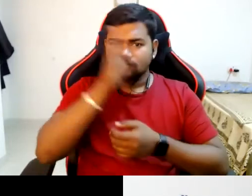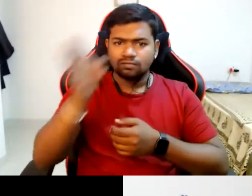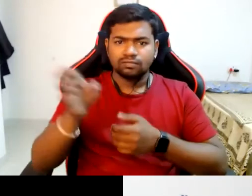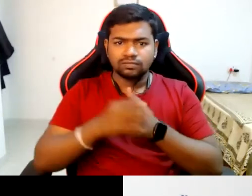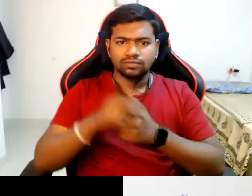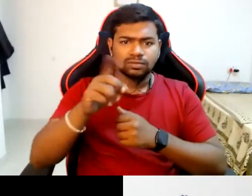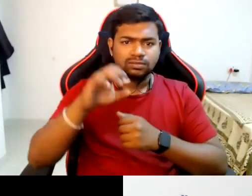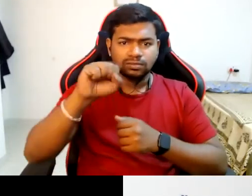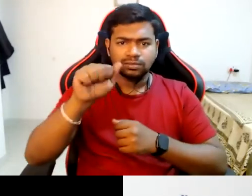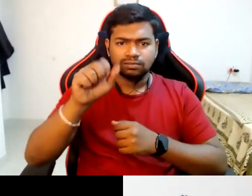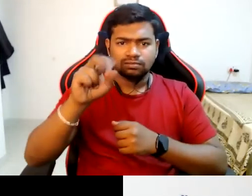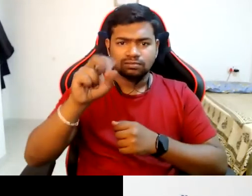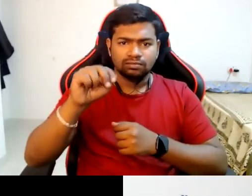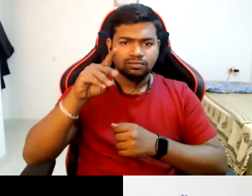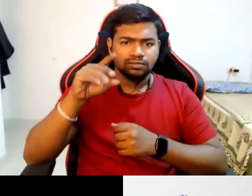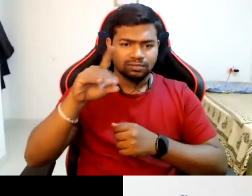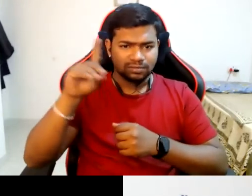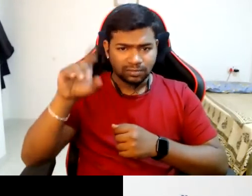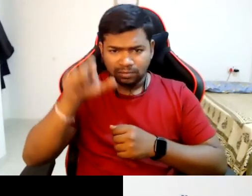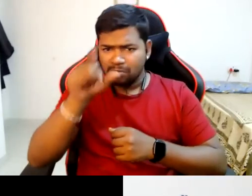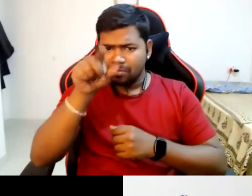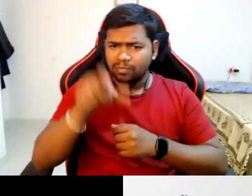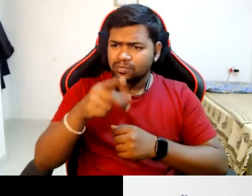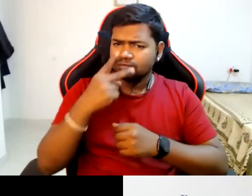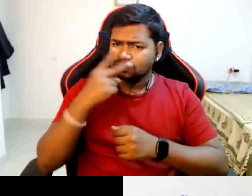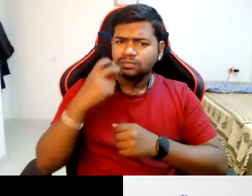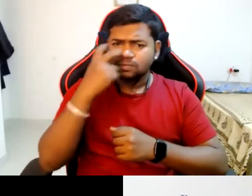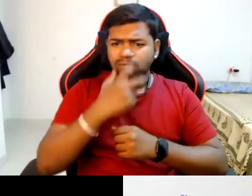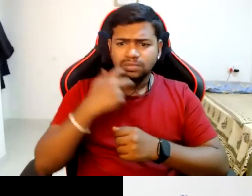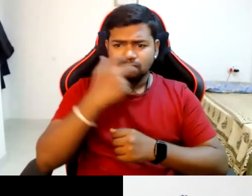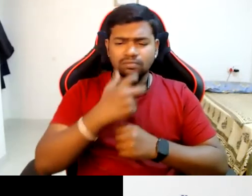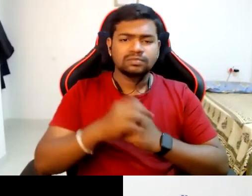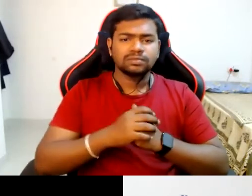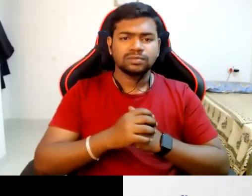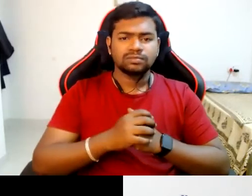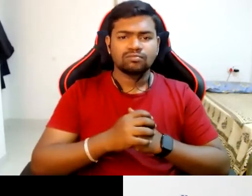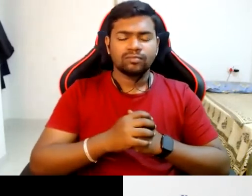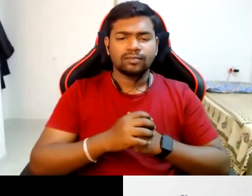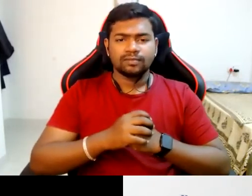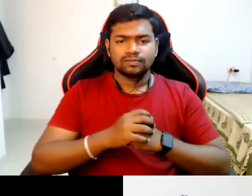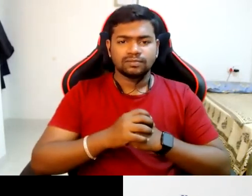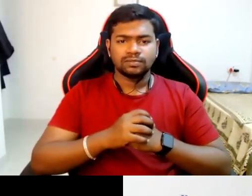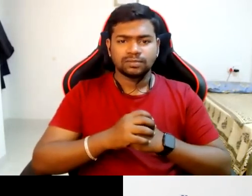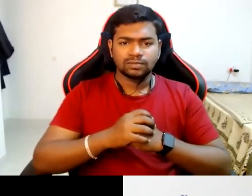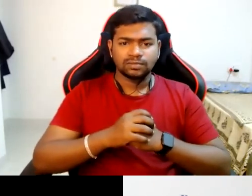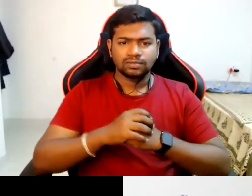Sandeep you are lip reading. I had no idea of the term of lipreading. or whether such a term existed